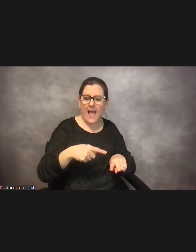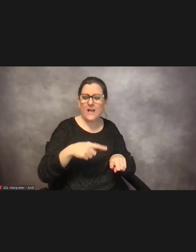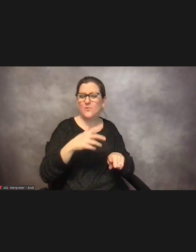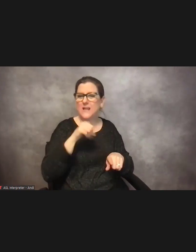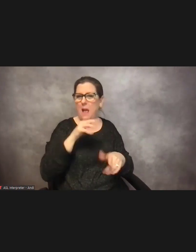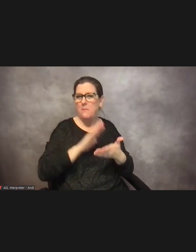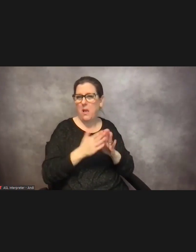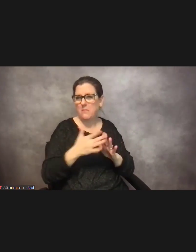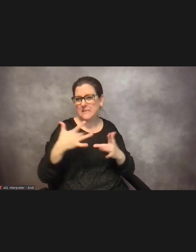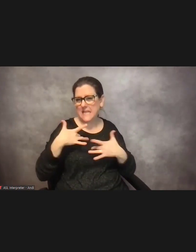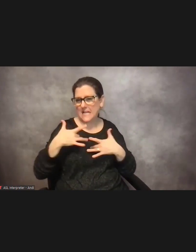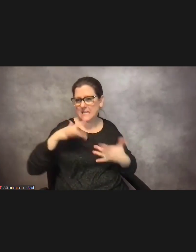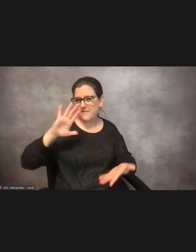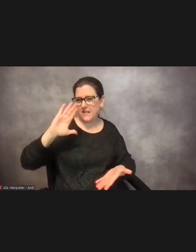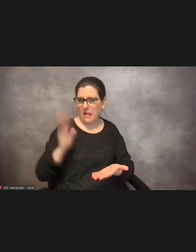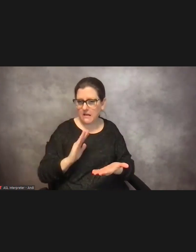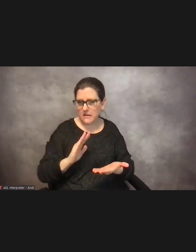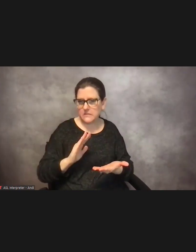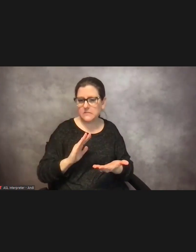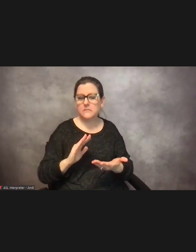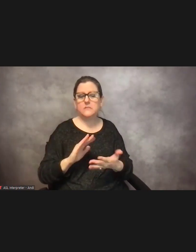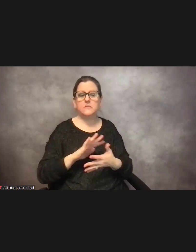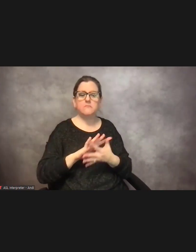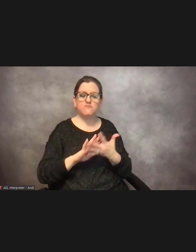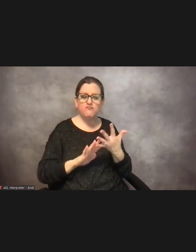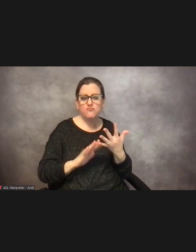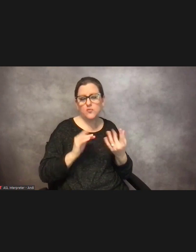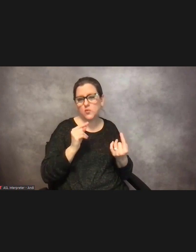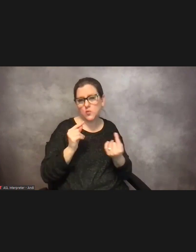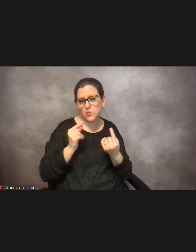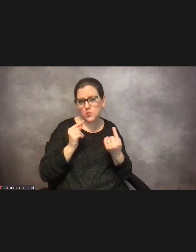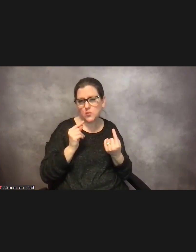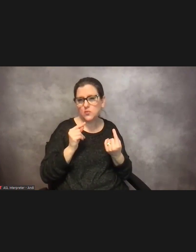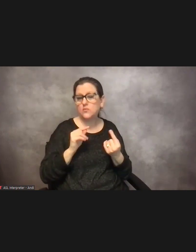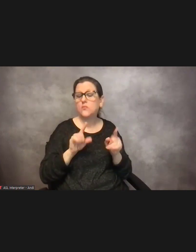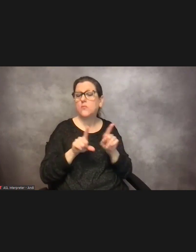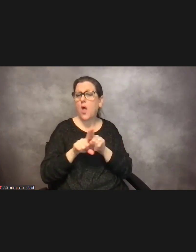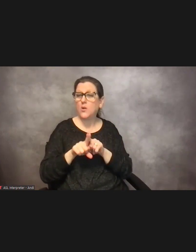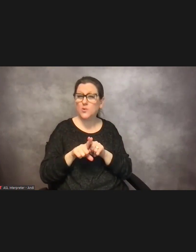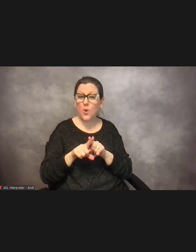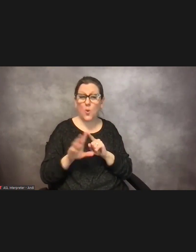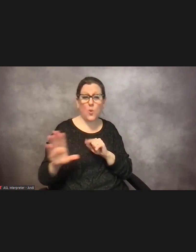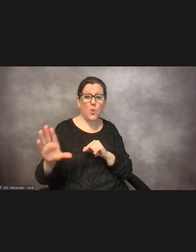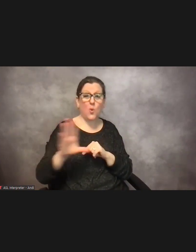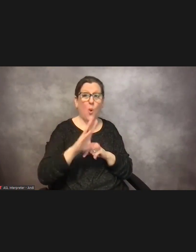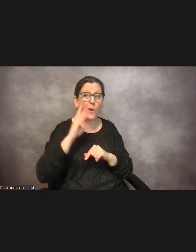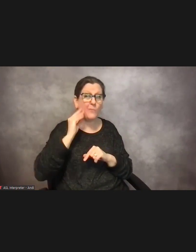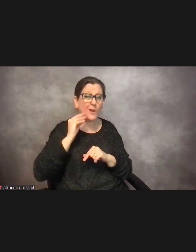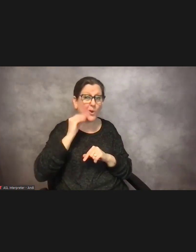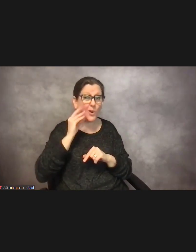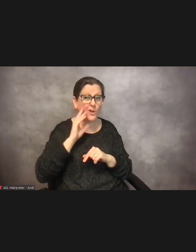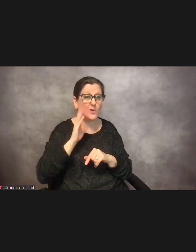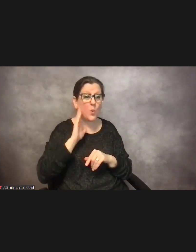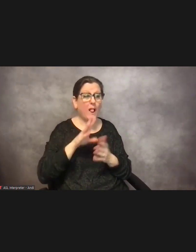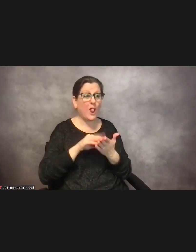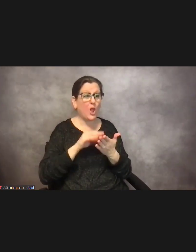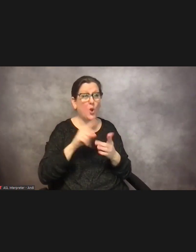That relates to that, all that training, um, those training issues and the, um, the reasons to have good training is because we want to talk and train about how we can, um, work with children, um, to